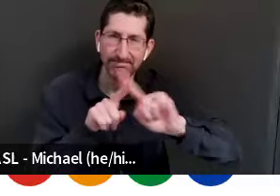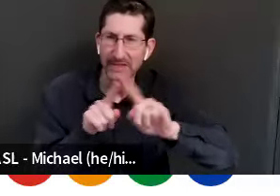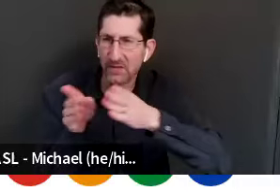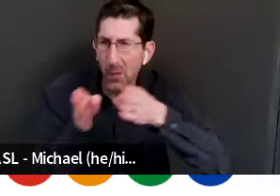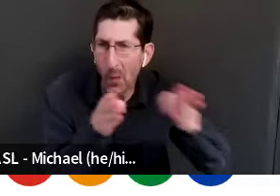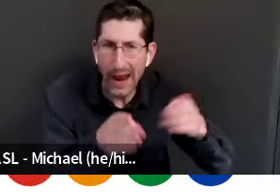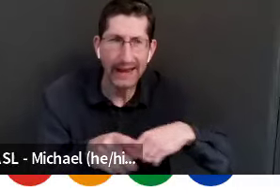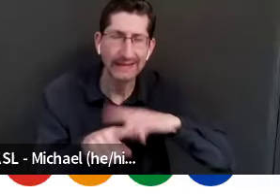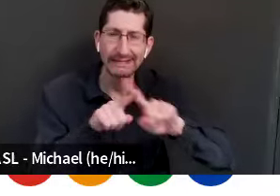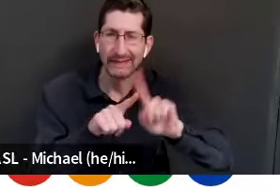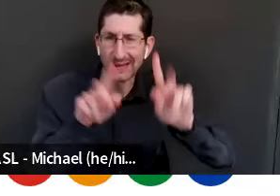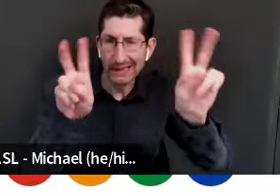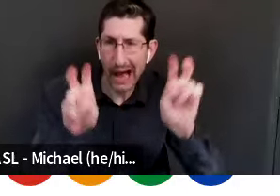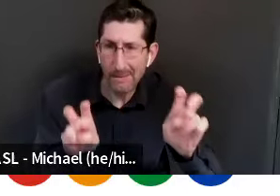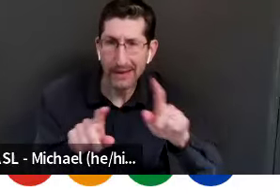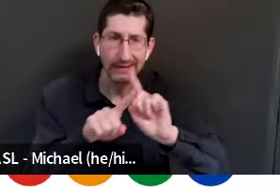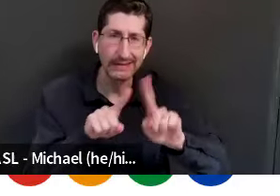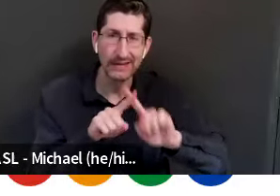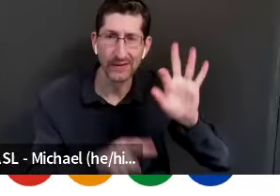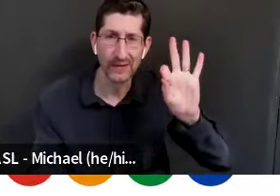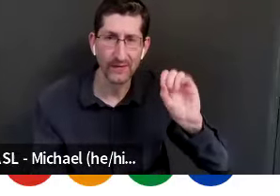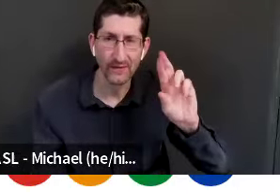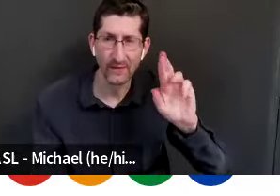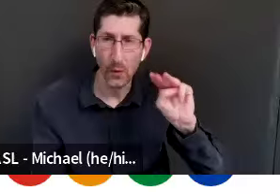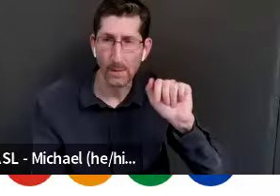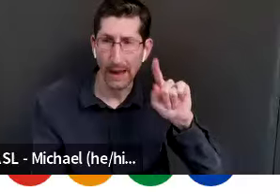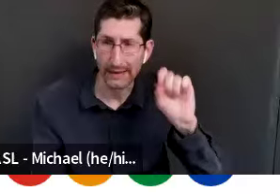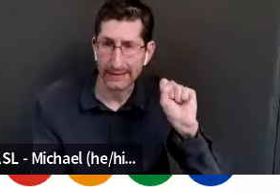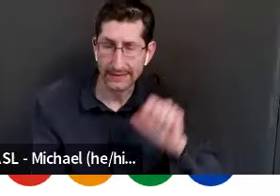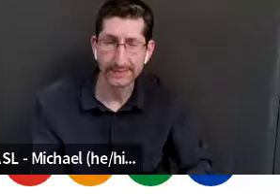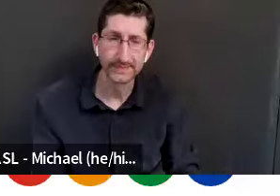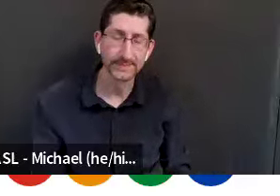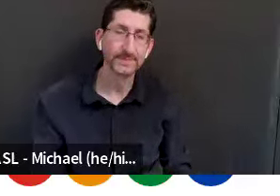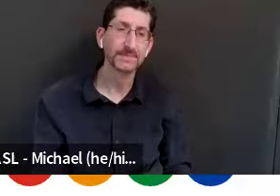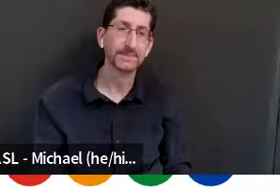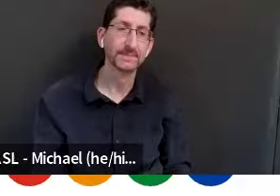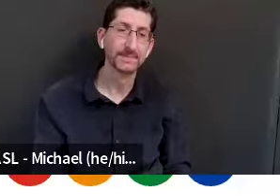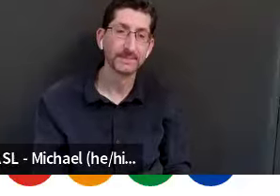MATERIALS IN DIFFERENT WAYS AND IN DIFFERENT FORMATS AND ON DIFFERENT TOPICS THAN WE HAVE PERHAPS